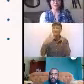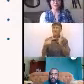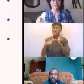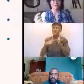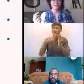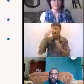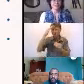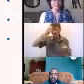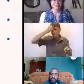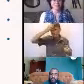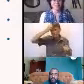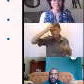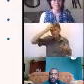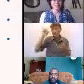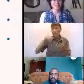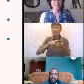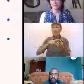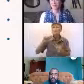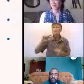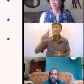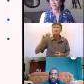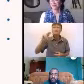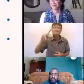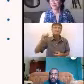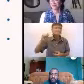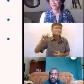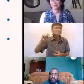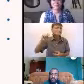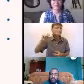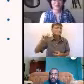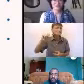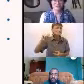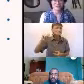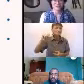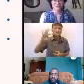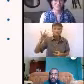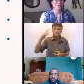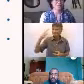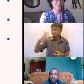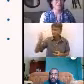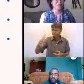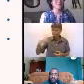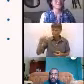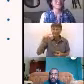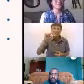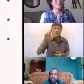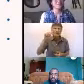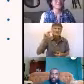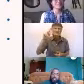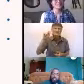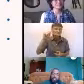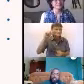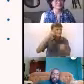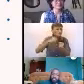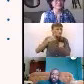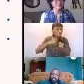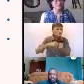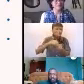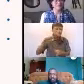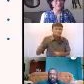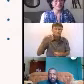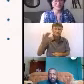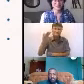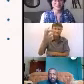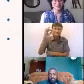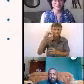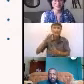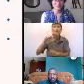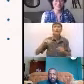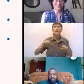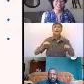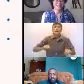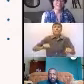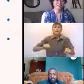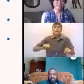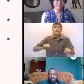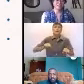for the grant. I don't know if for the grant, the capacity building grant offered by the